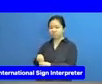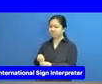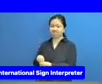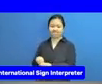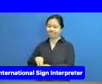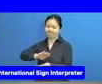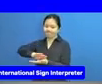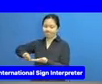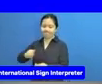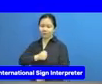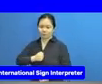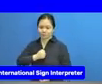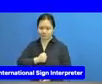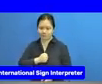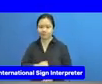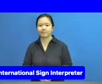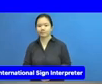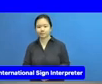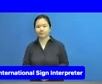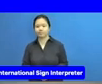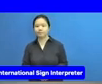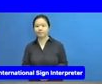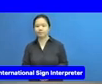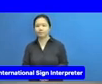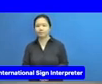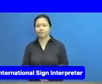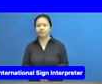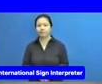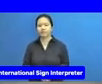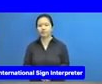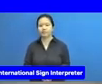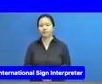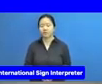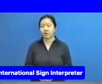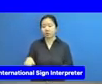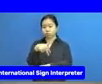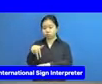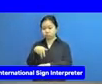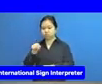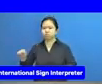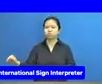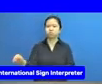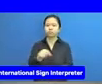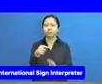Now, this is something that I'm quite excited to present to you. It has been developed uniquely for Perform Europe.